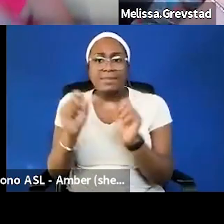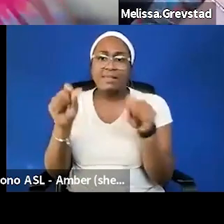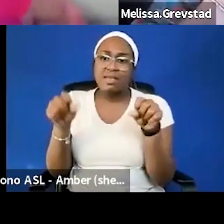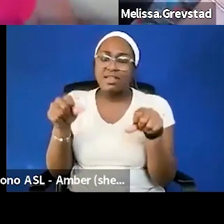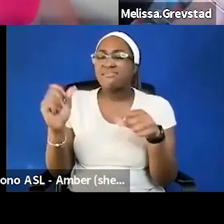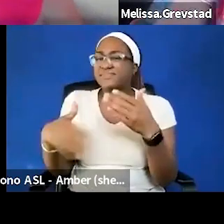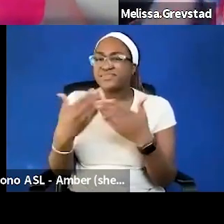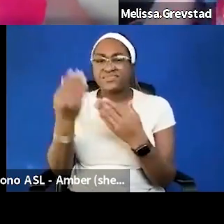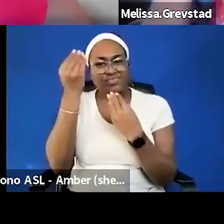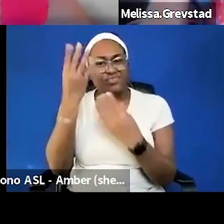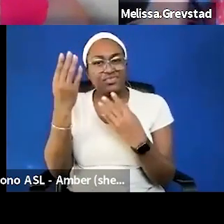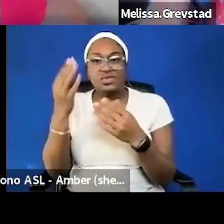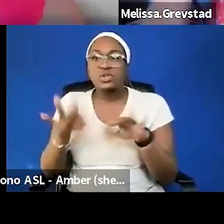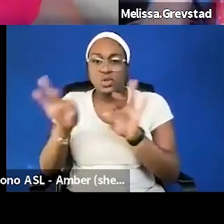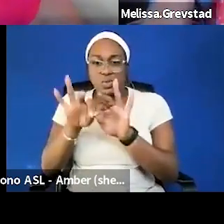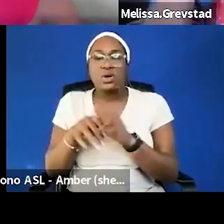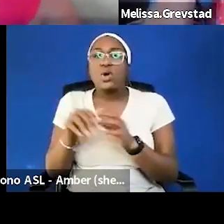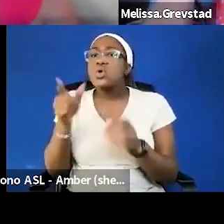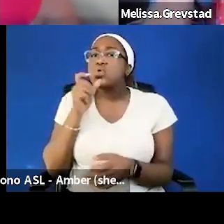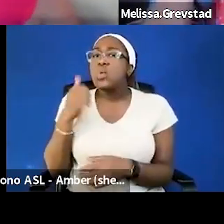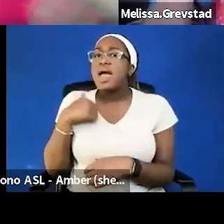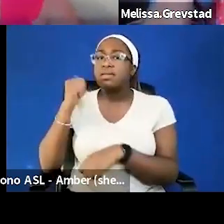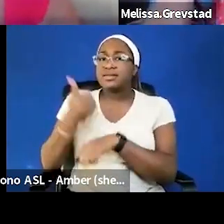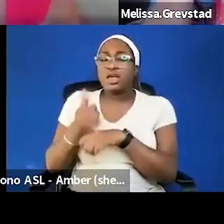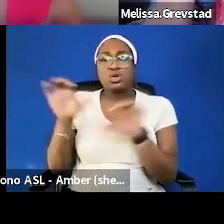Who do we have on set doing hair and makeup